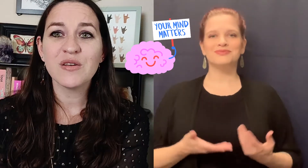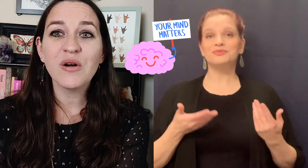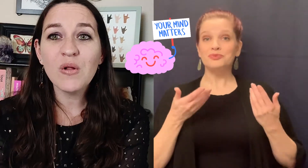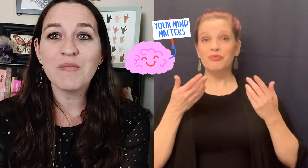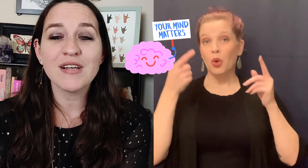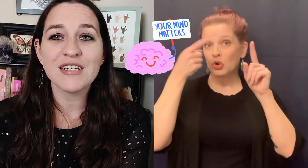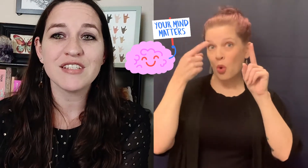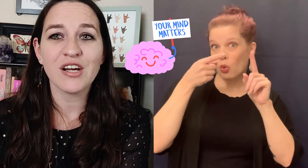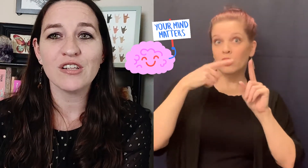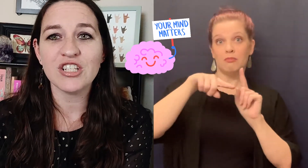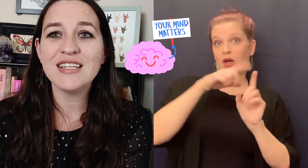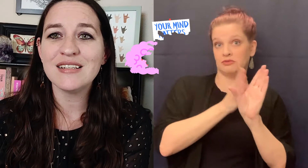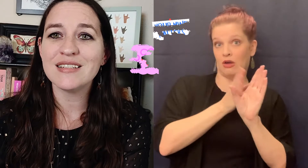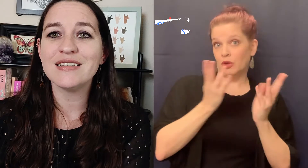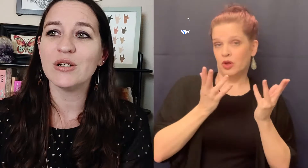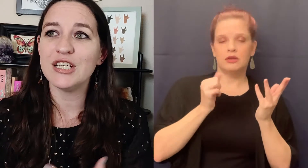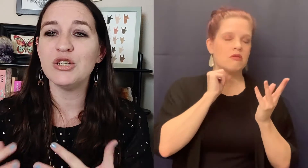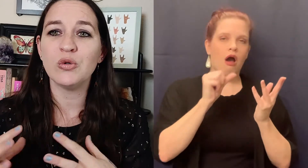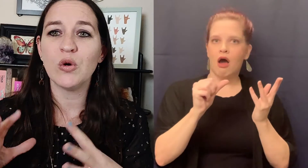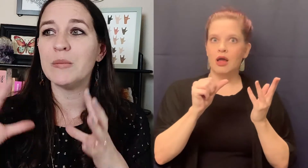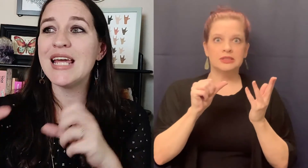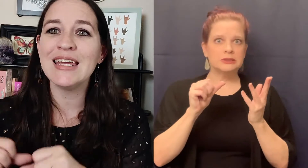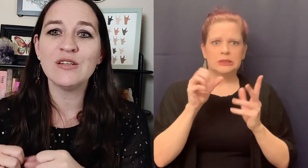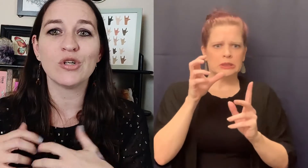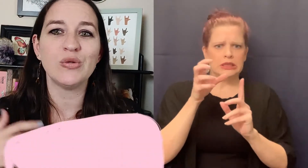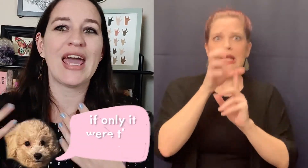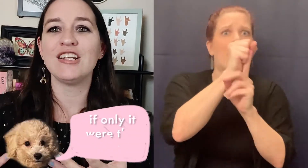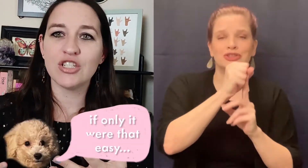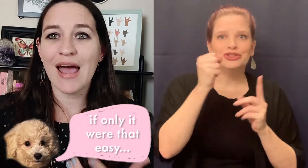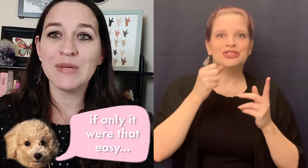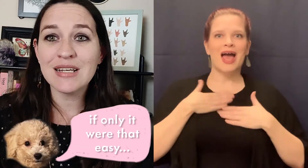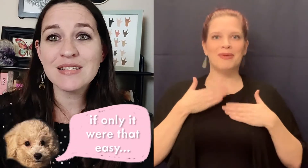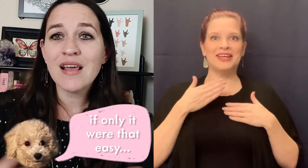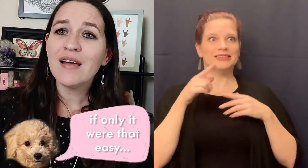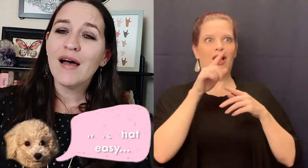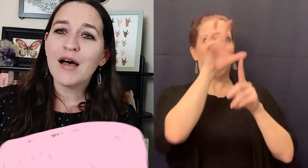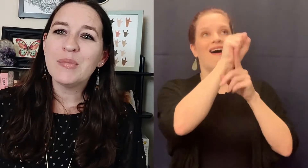So the goal of positive psychology isn't necessarily to obtain or to catch happiness, but to create moments in